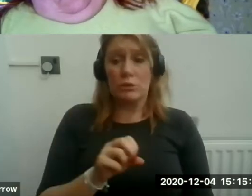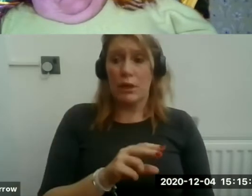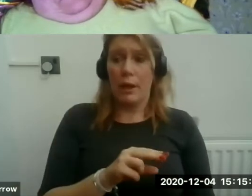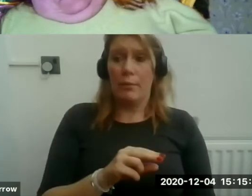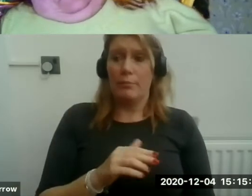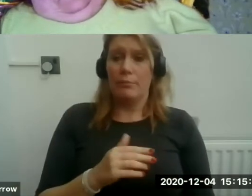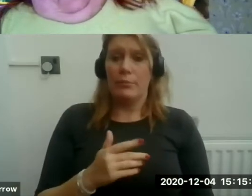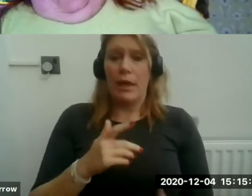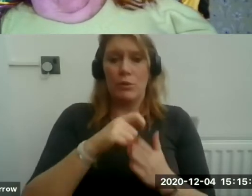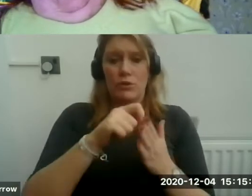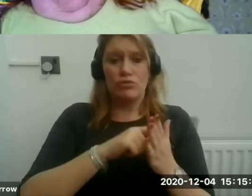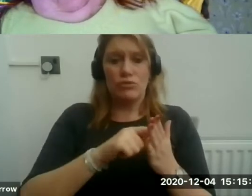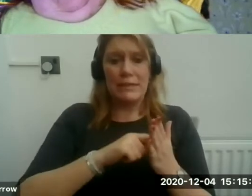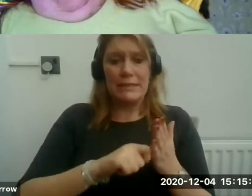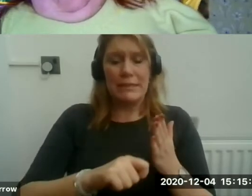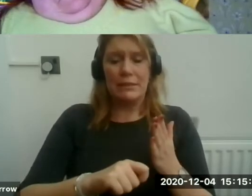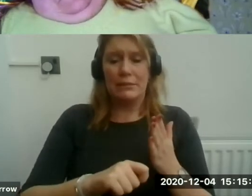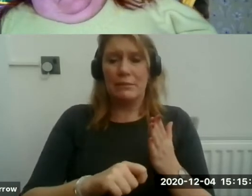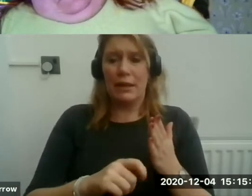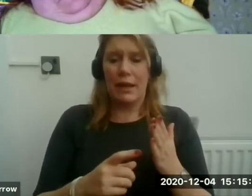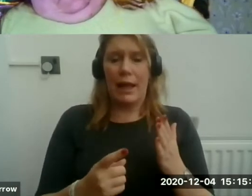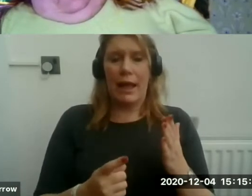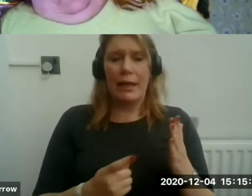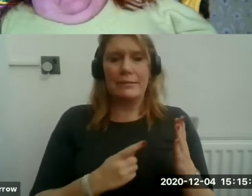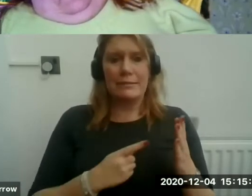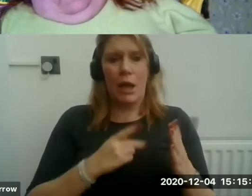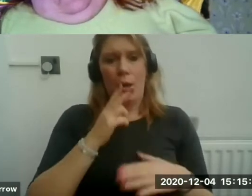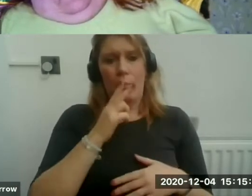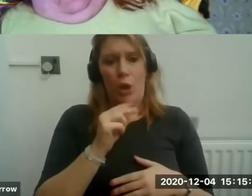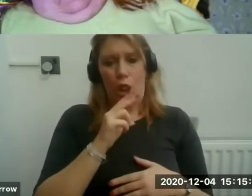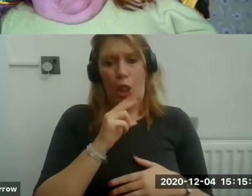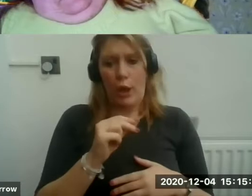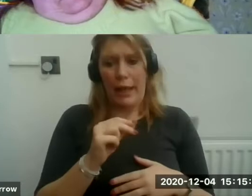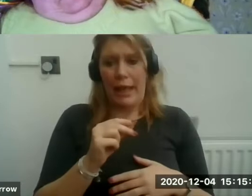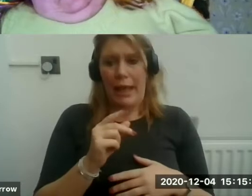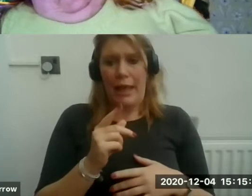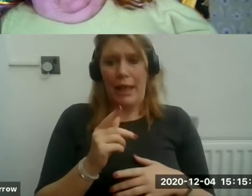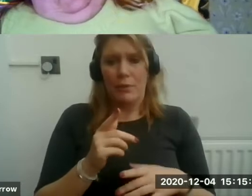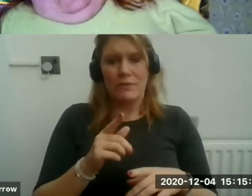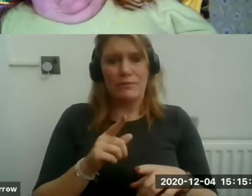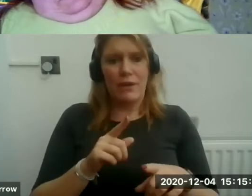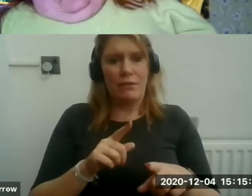log, it was a very dynamic piece of work and one that the performer Jackie Philips